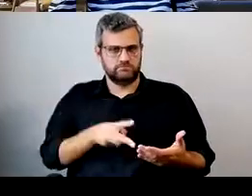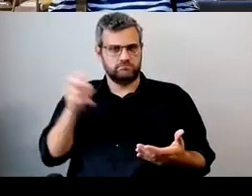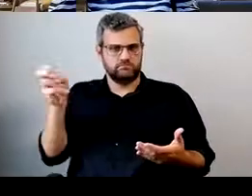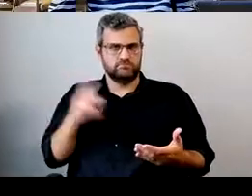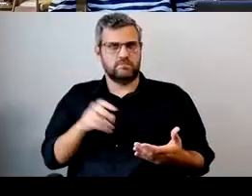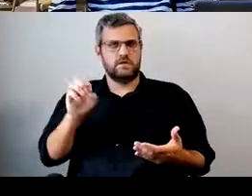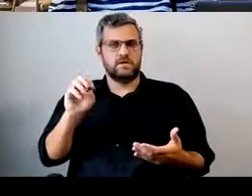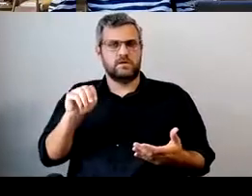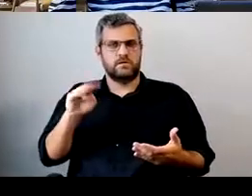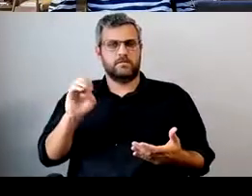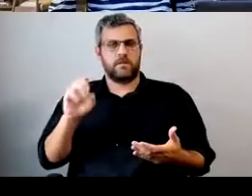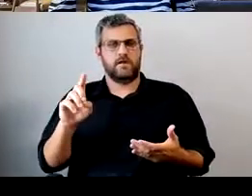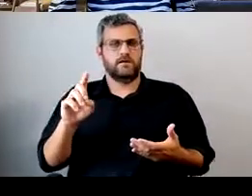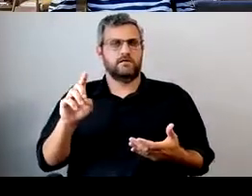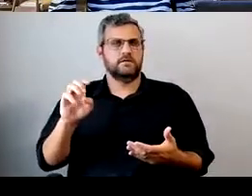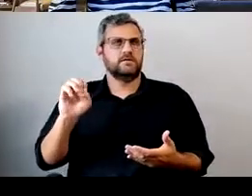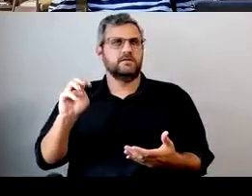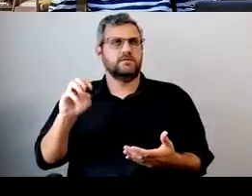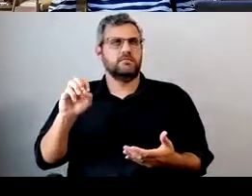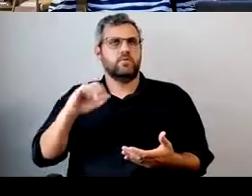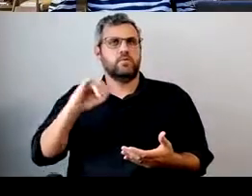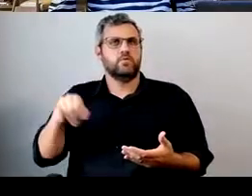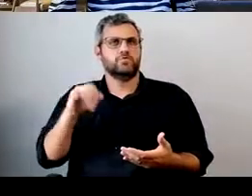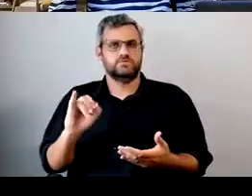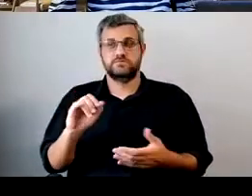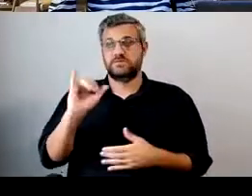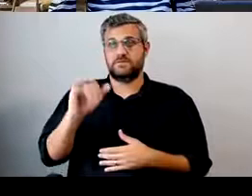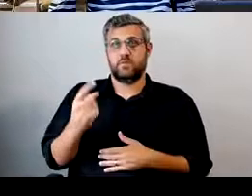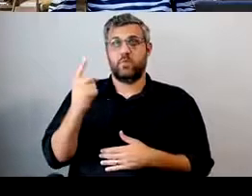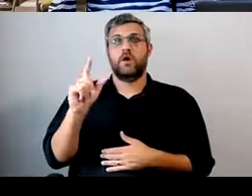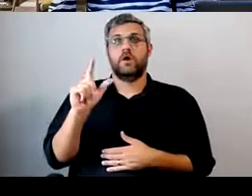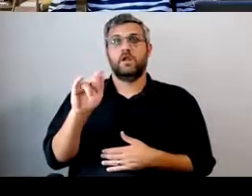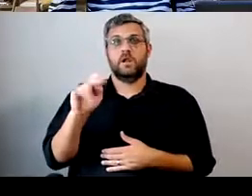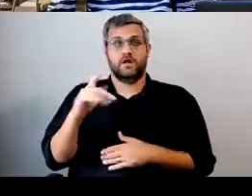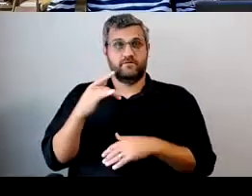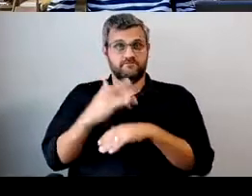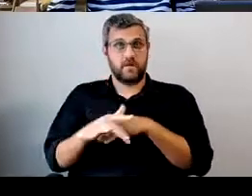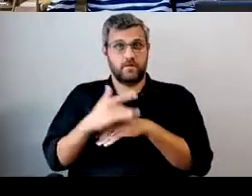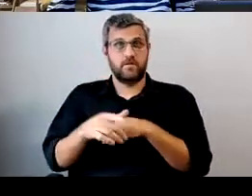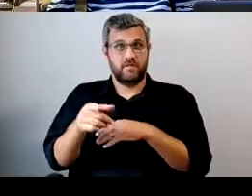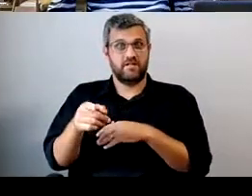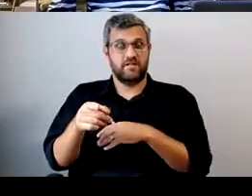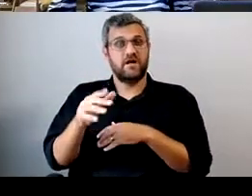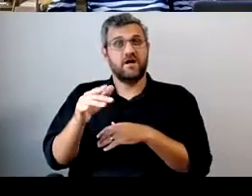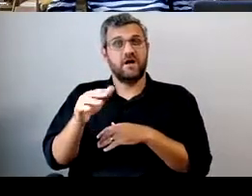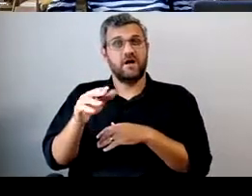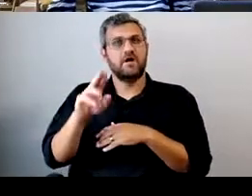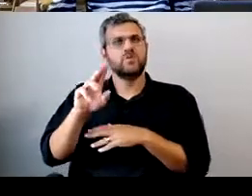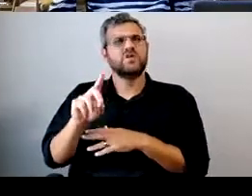And so that is actually one of the links that is available in that UD Therapy box link.